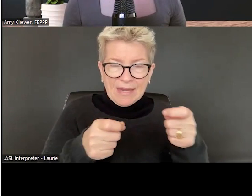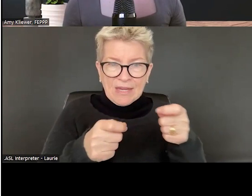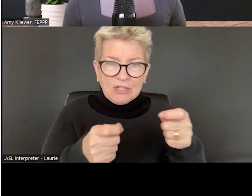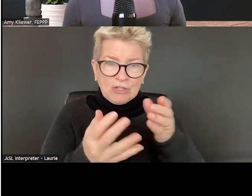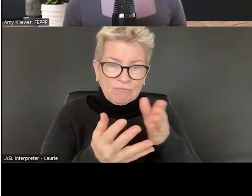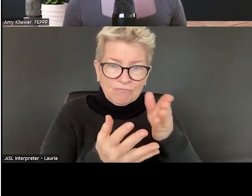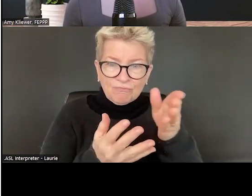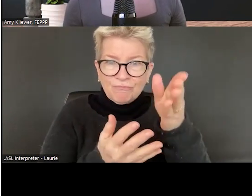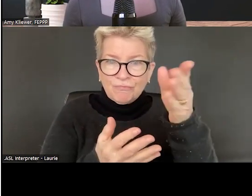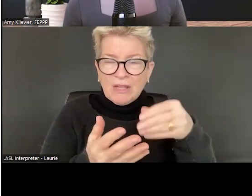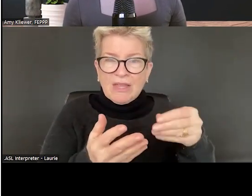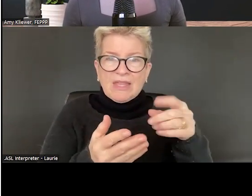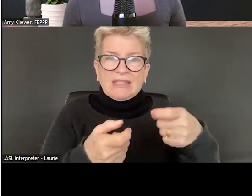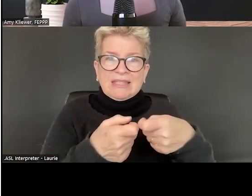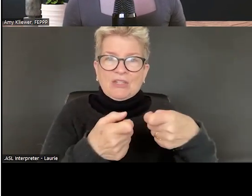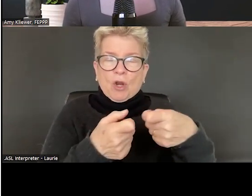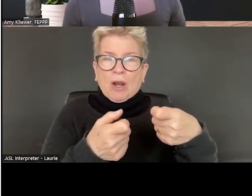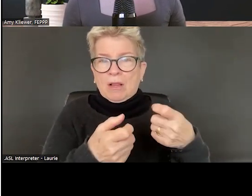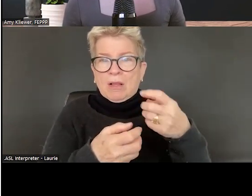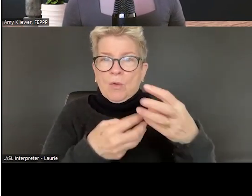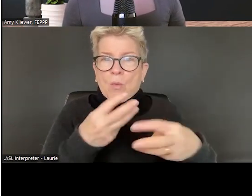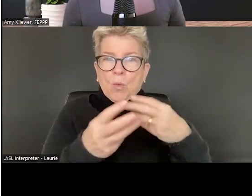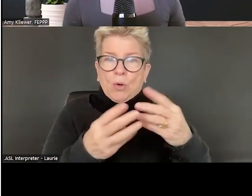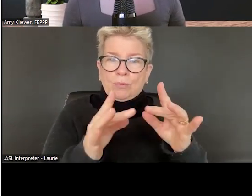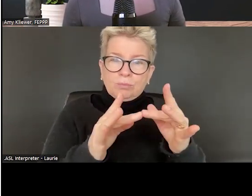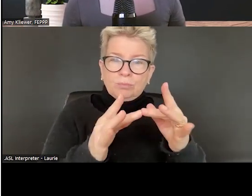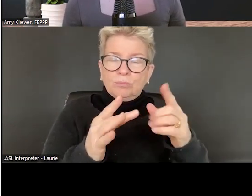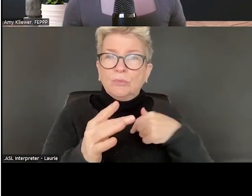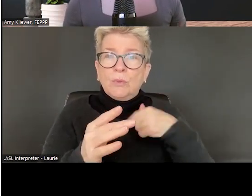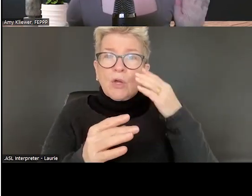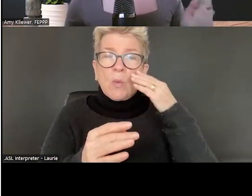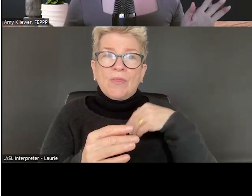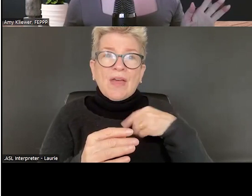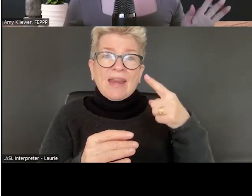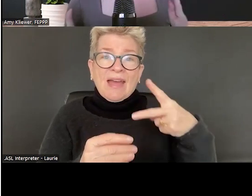four hours a day on a variety of social media apps. Maybe you do too,